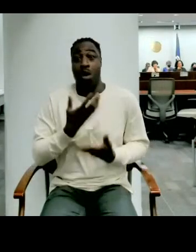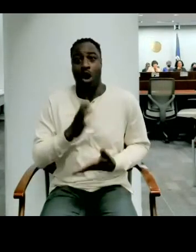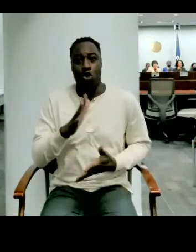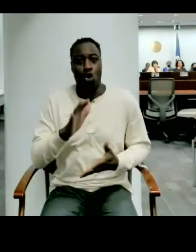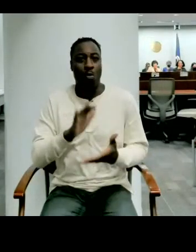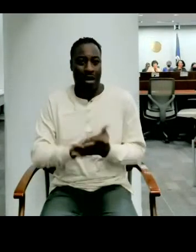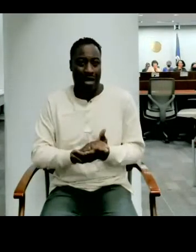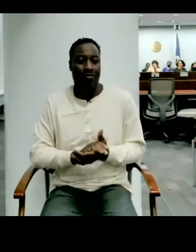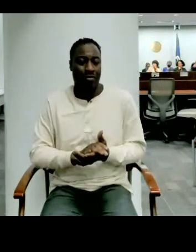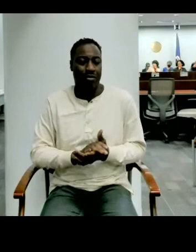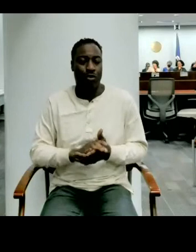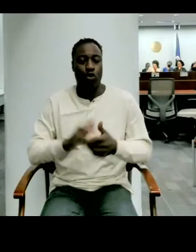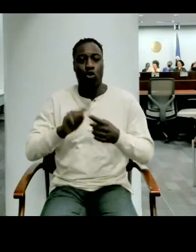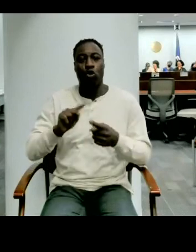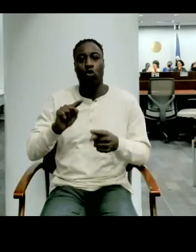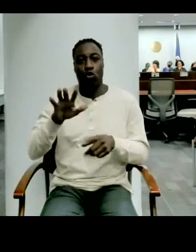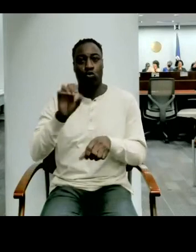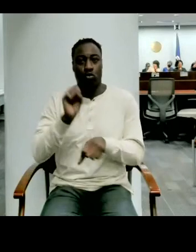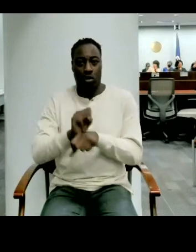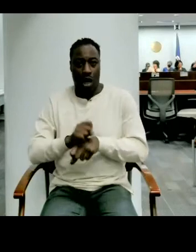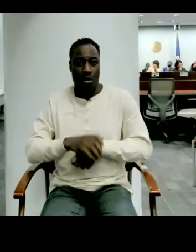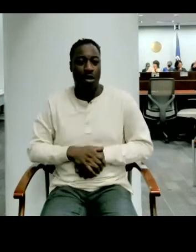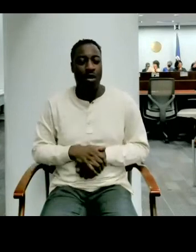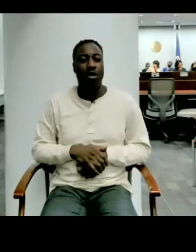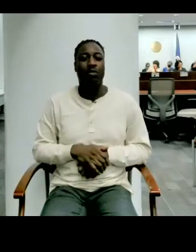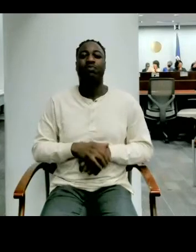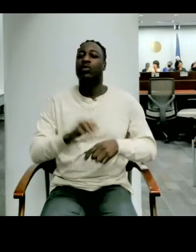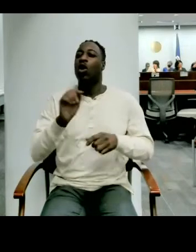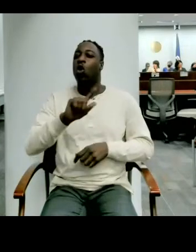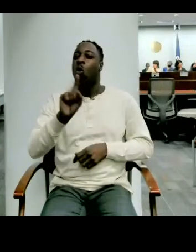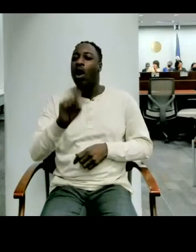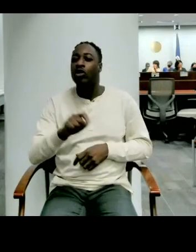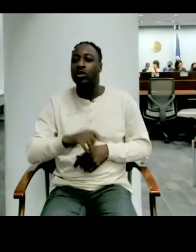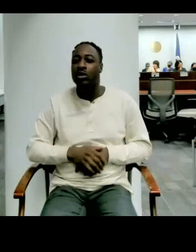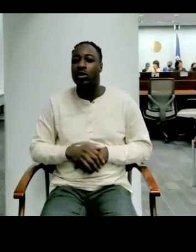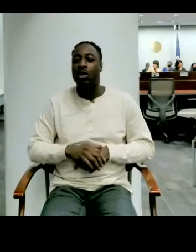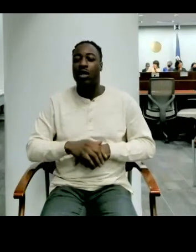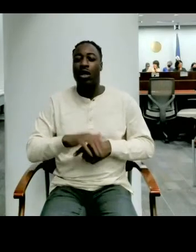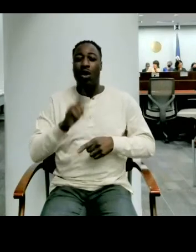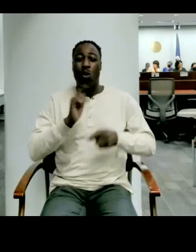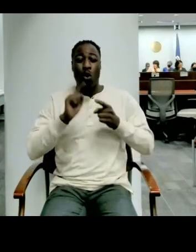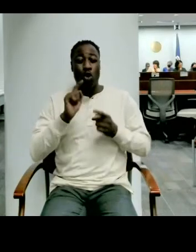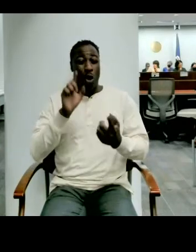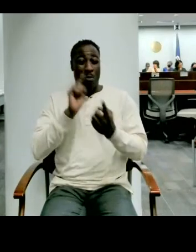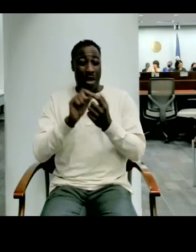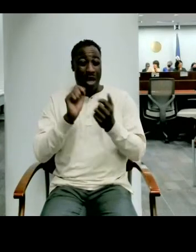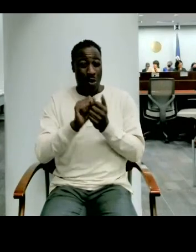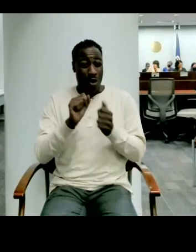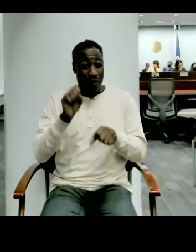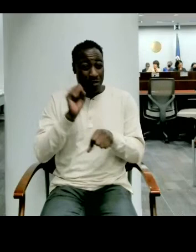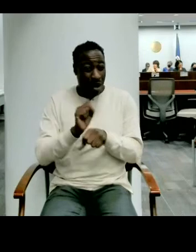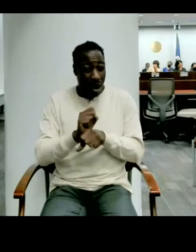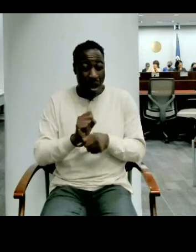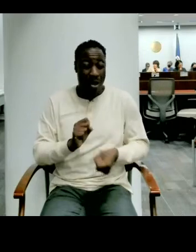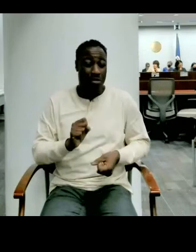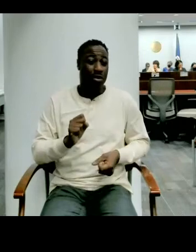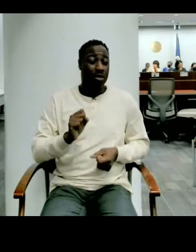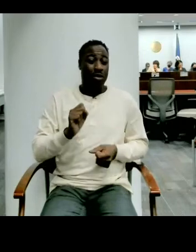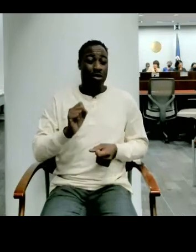You meet with affected employees do you see more of um lack of awareness um in the HR department